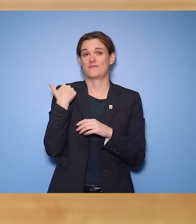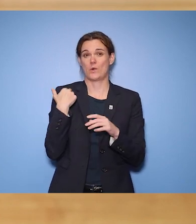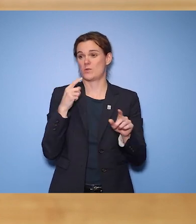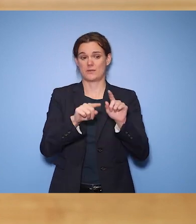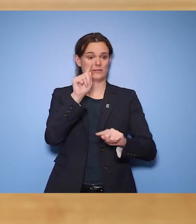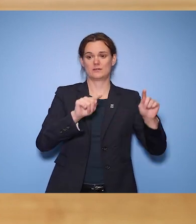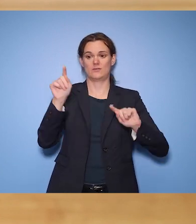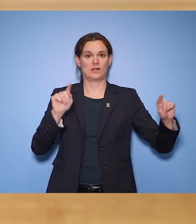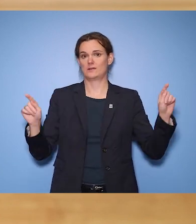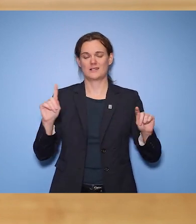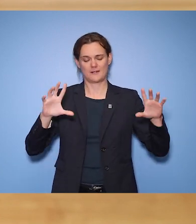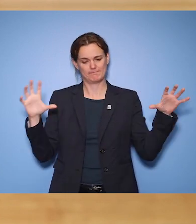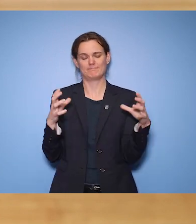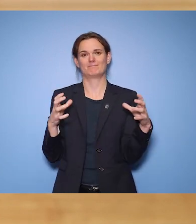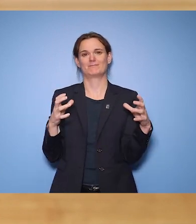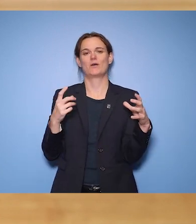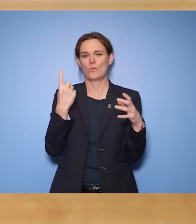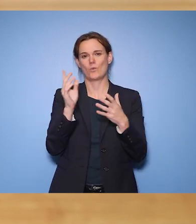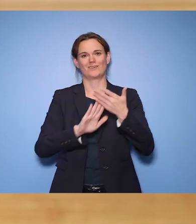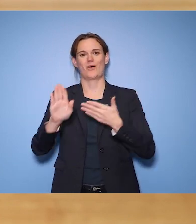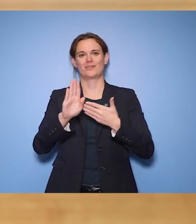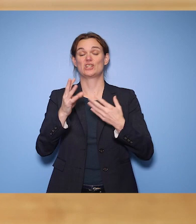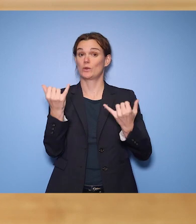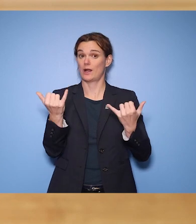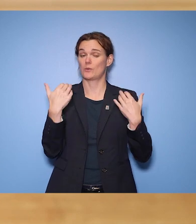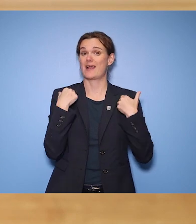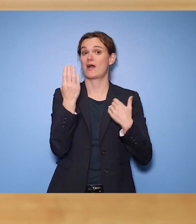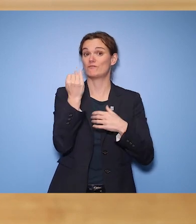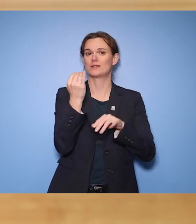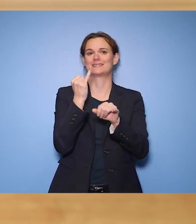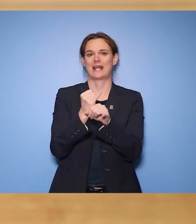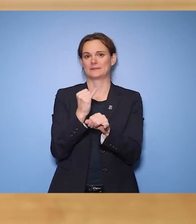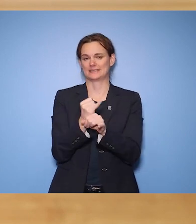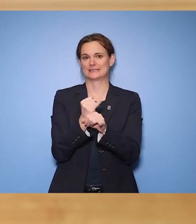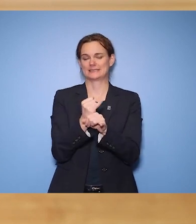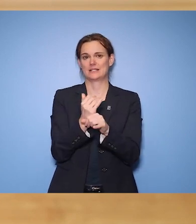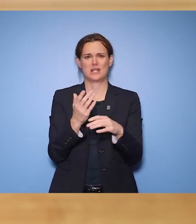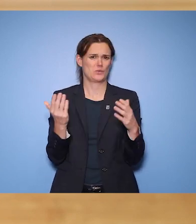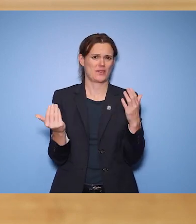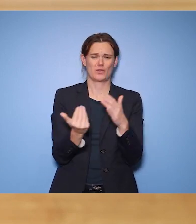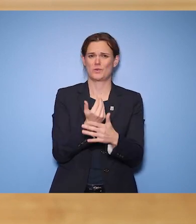becoming one college, 14 campuses strong. Serving our province with modernized learnings spaces,